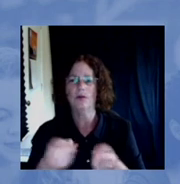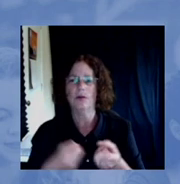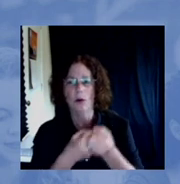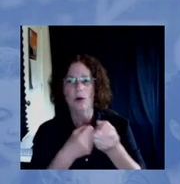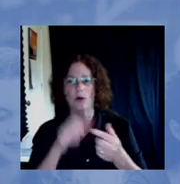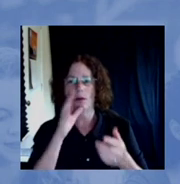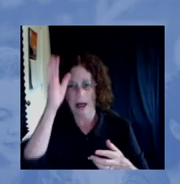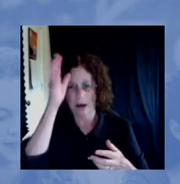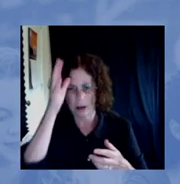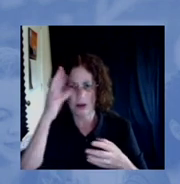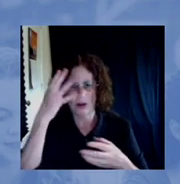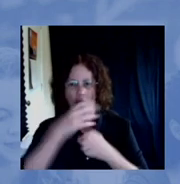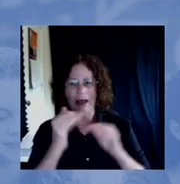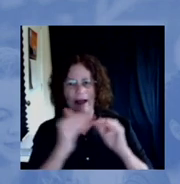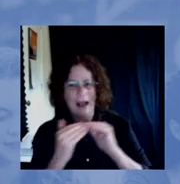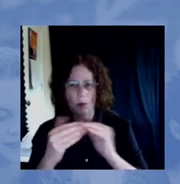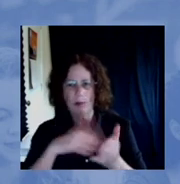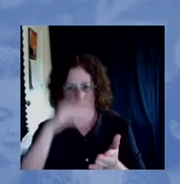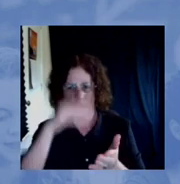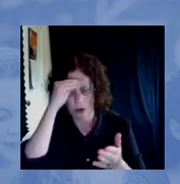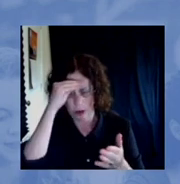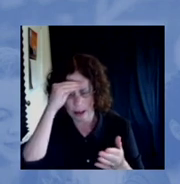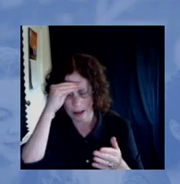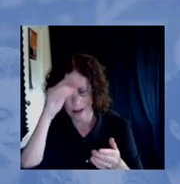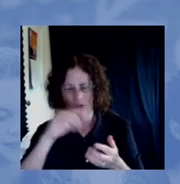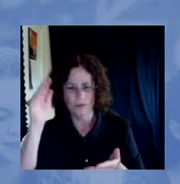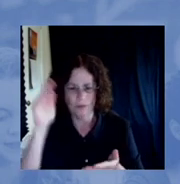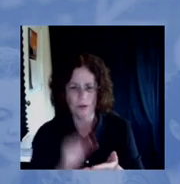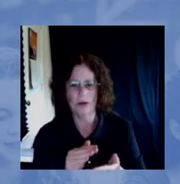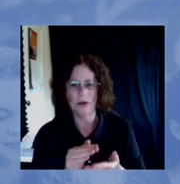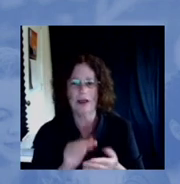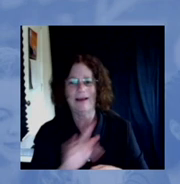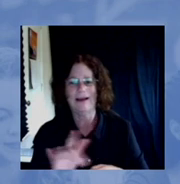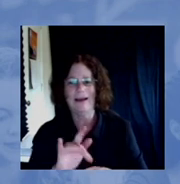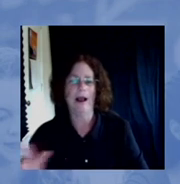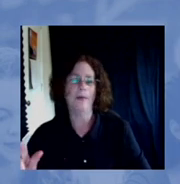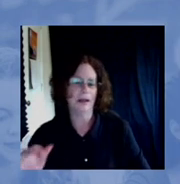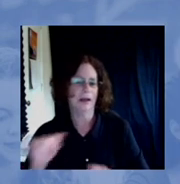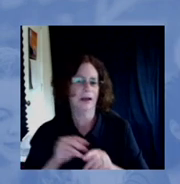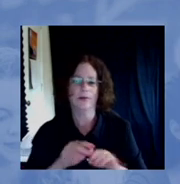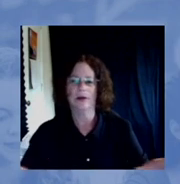LEARNING TO NARROW THE EXISTING GAPS THAT ARE SO, SO PERVASIVE ACROSS AMERICA.